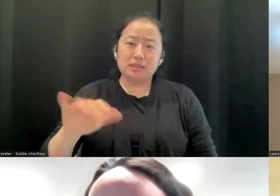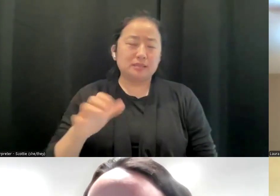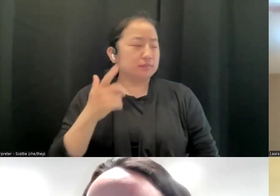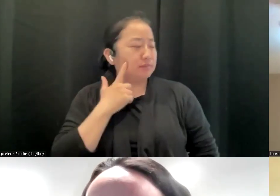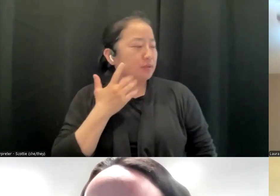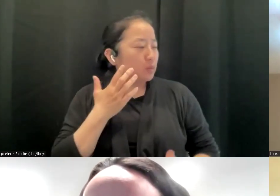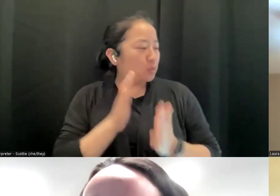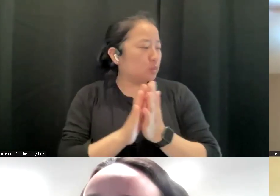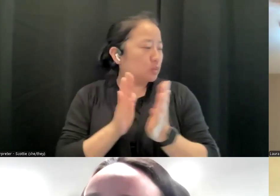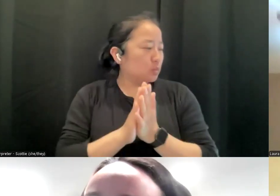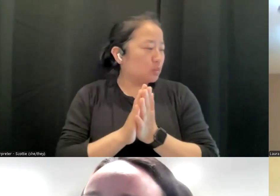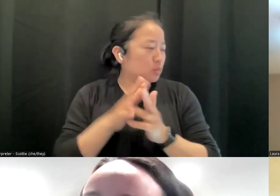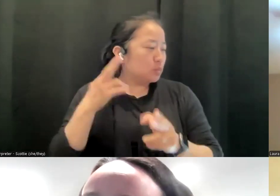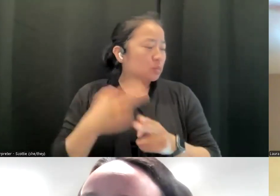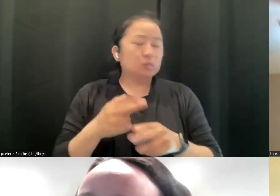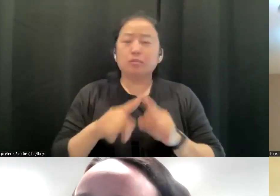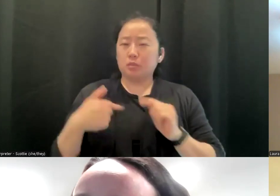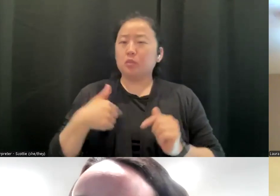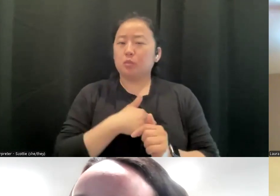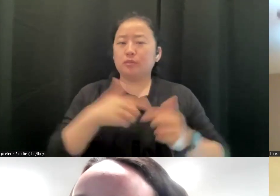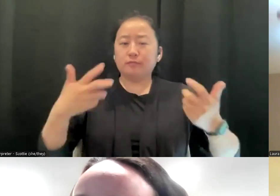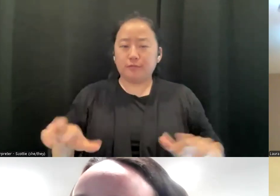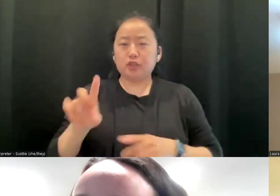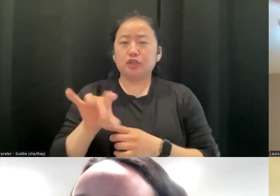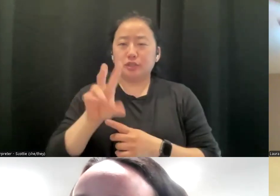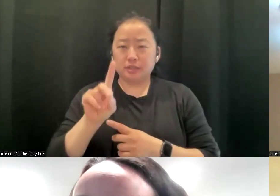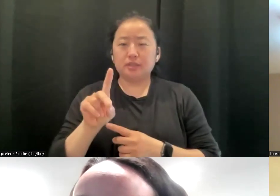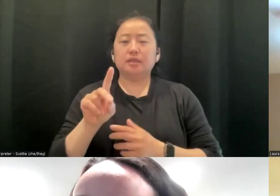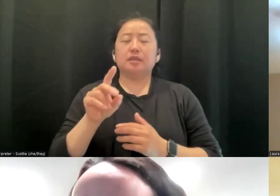things right now but we have done that, where we -- same as building up a key, making it easier